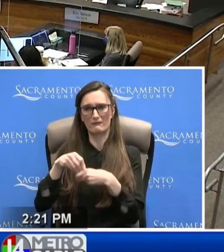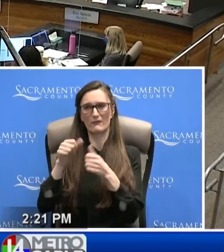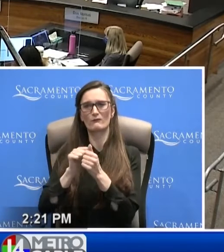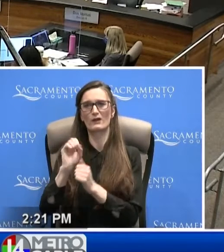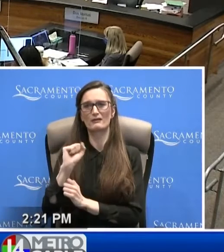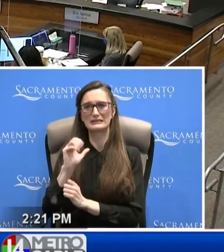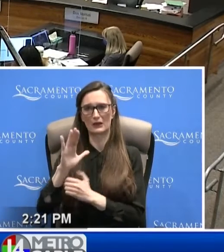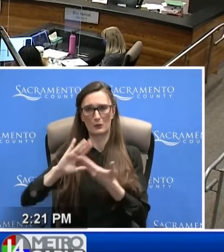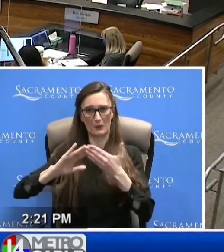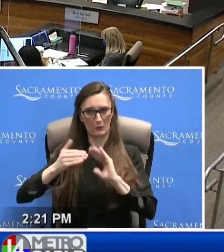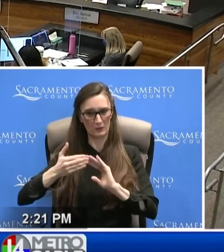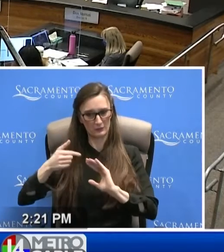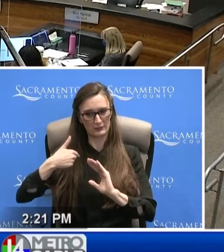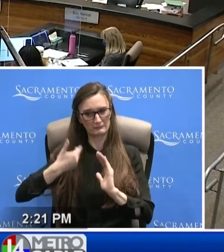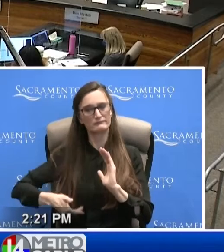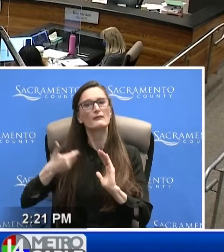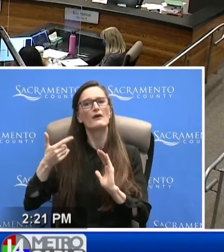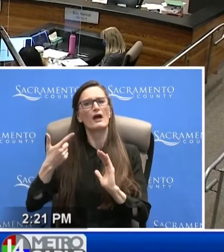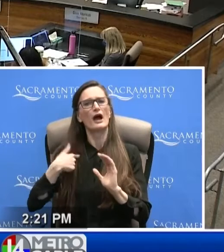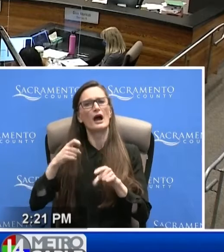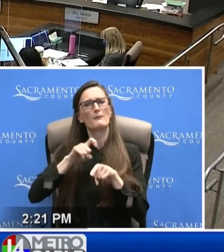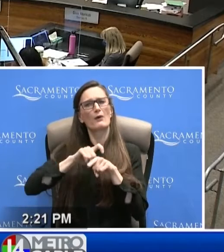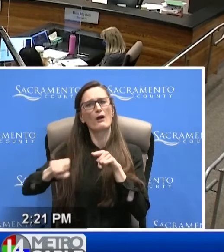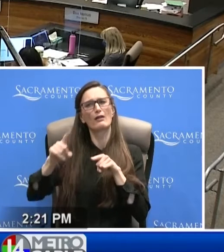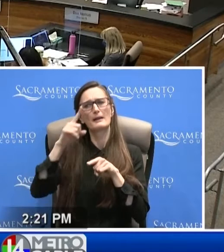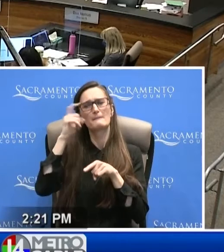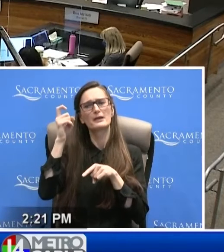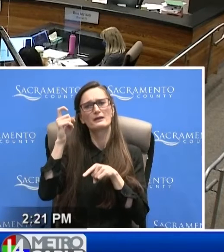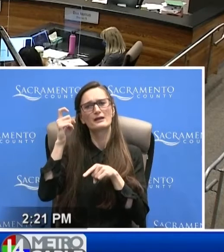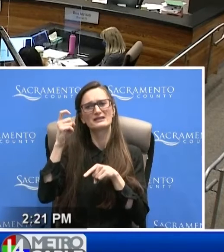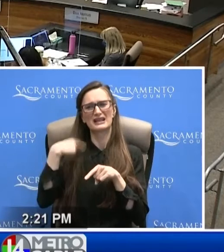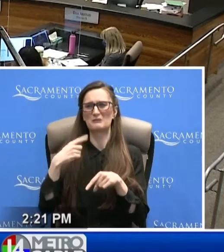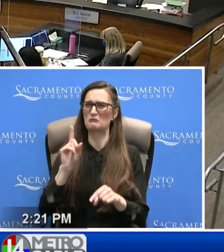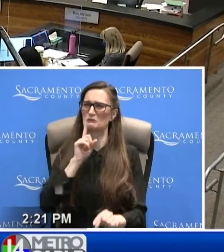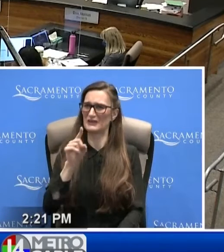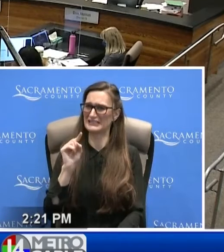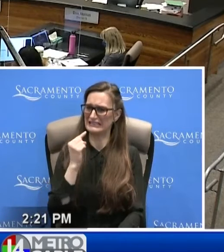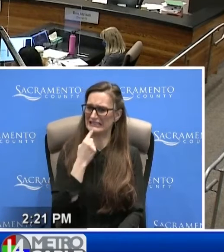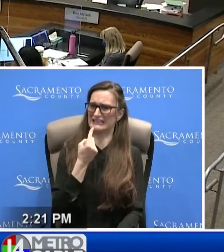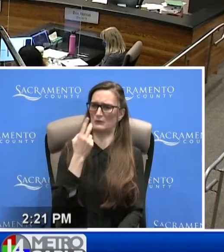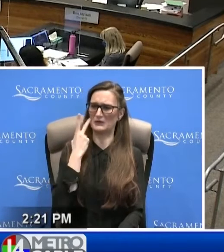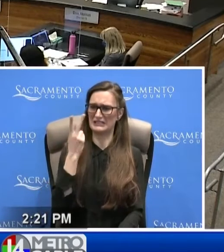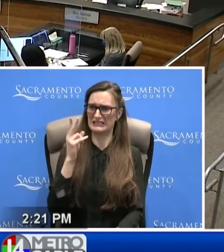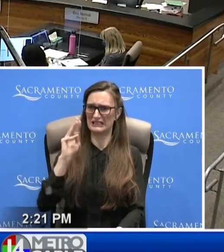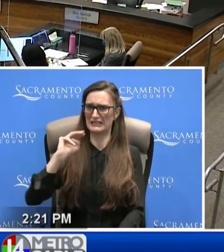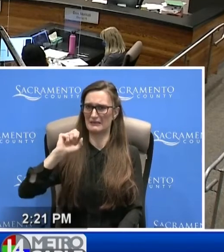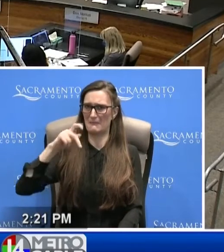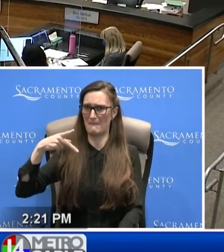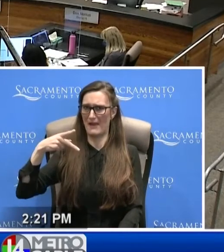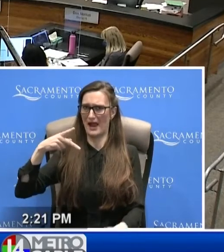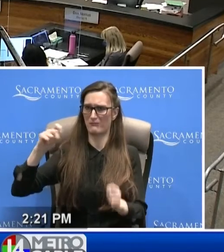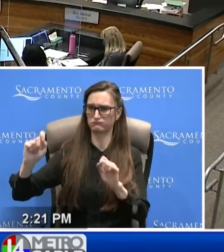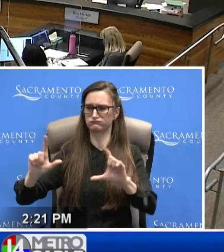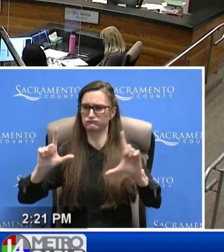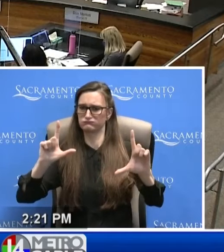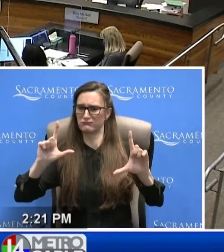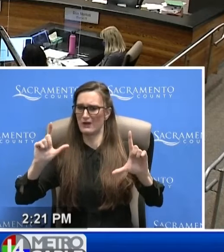I am calling in because I'm actually deeply disappointed by the Maps election that the Board of Supervisors have made.